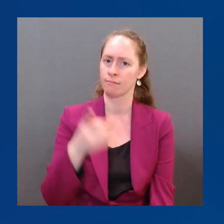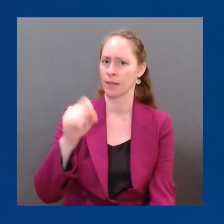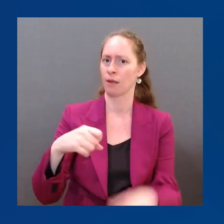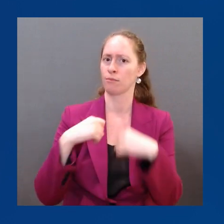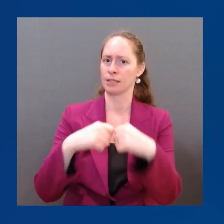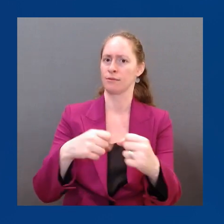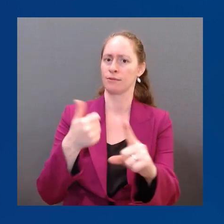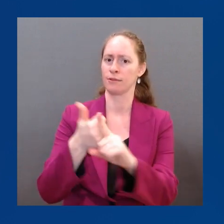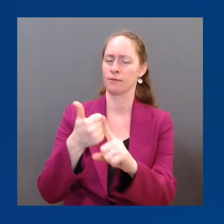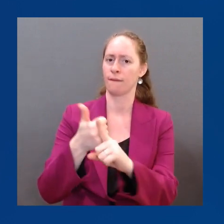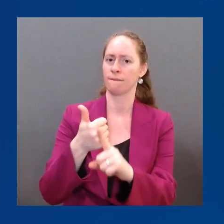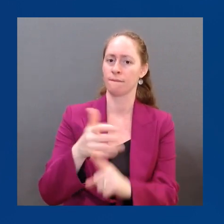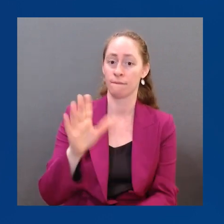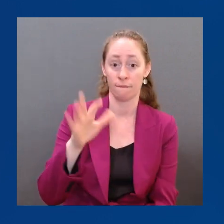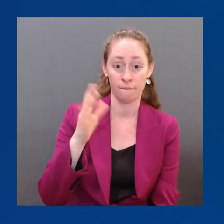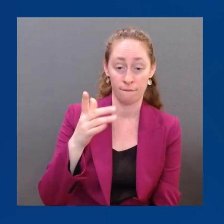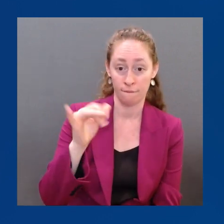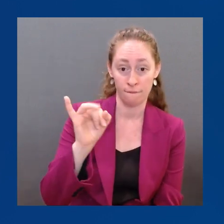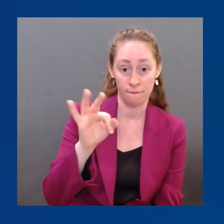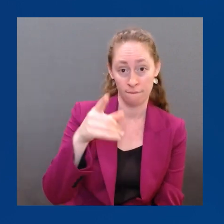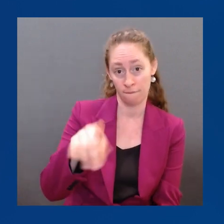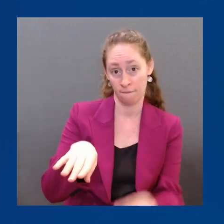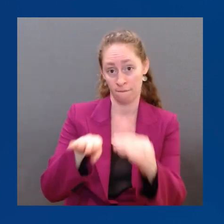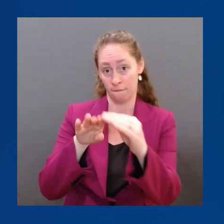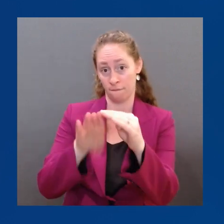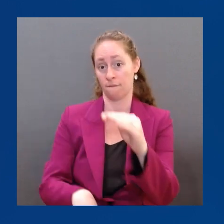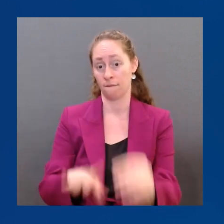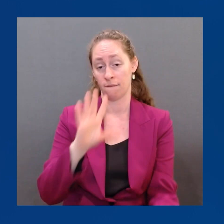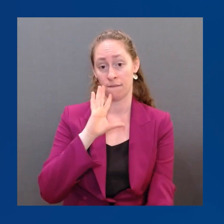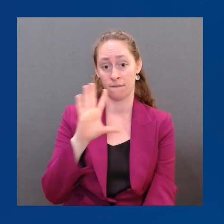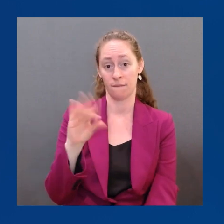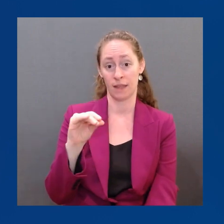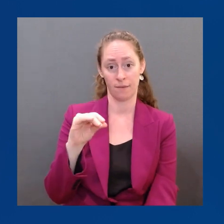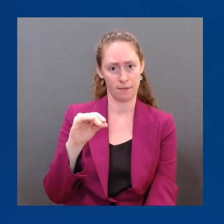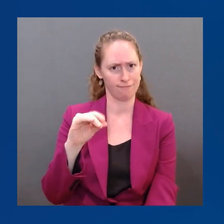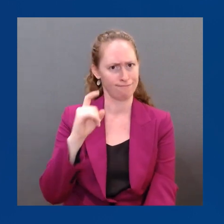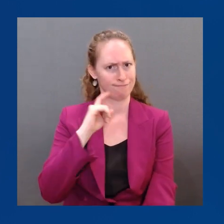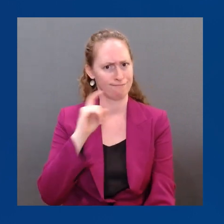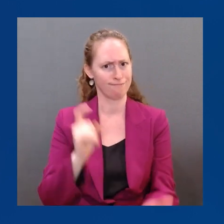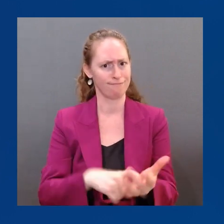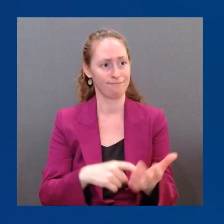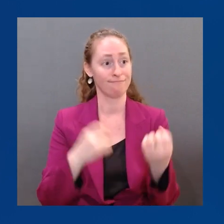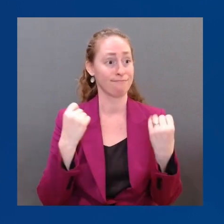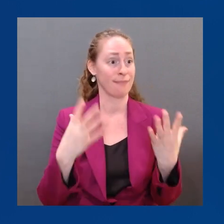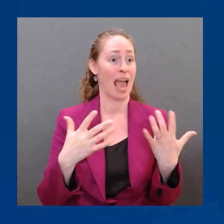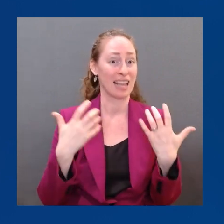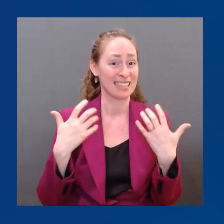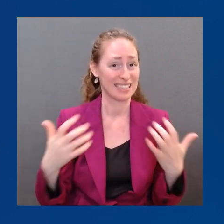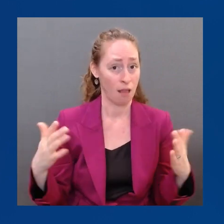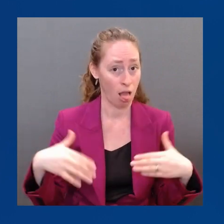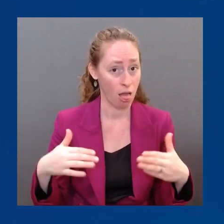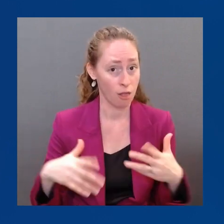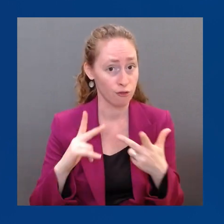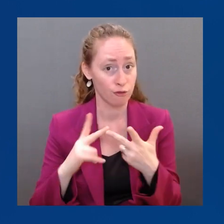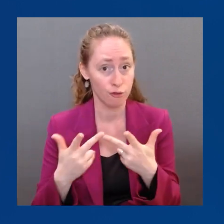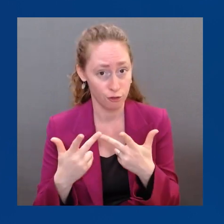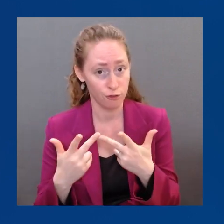there are still quite a few people out there who have not gotten their third dose. And we know that third dose is really important, especially against Omicron.